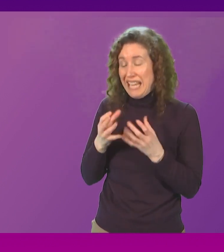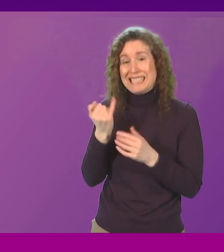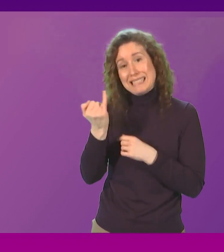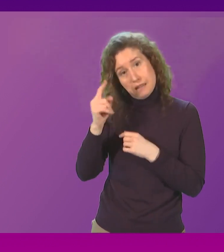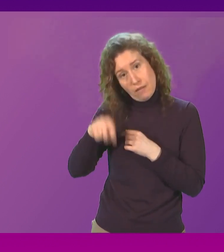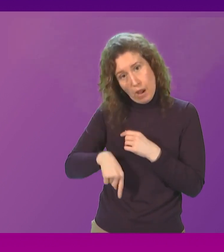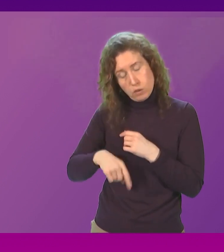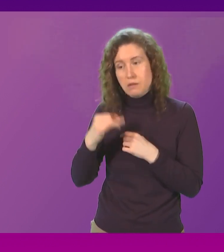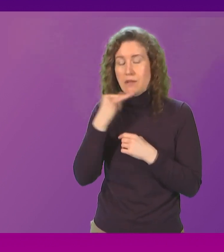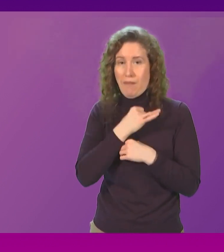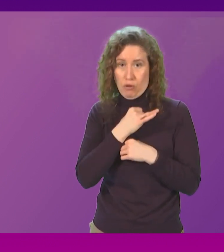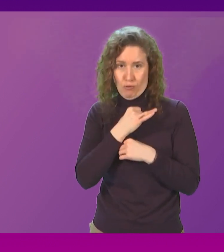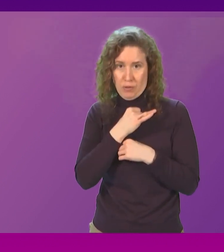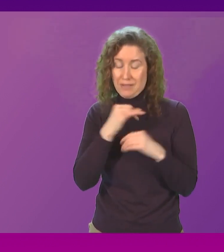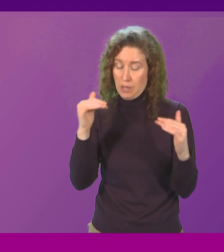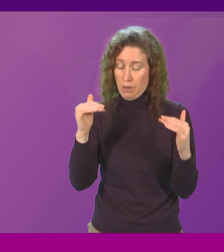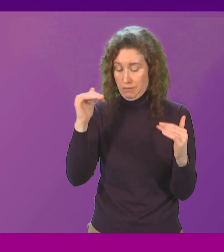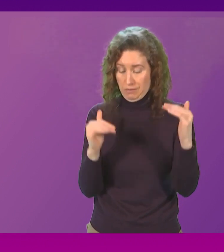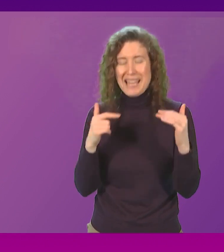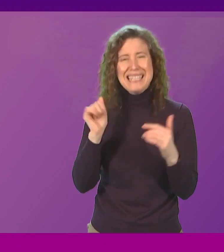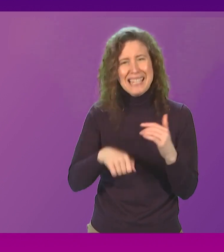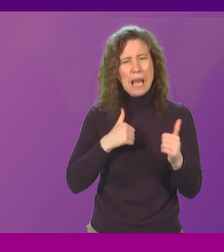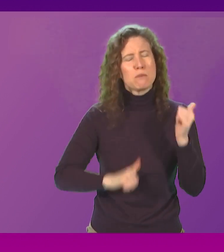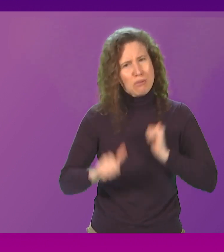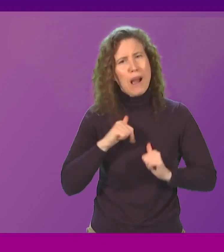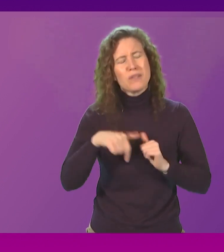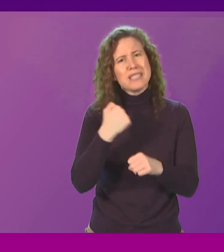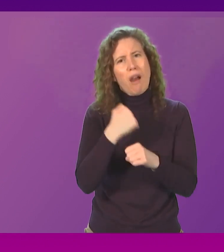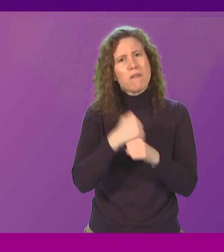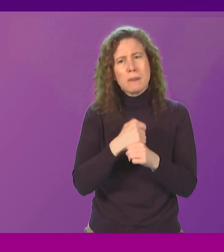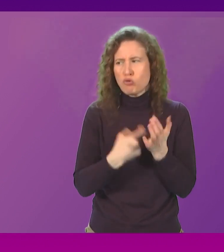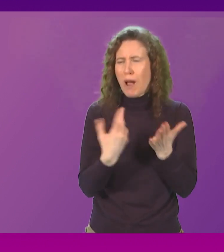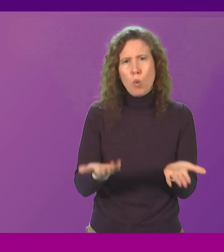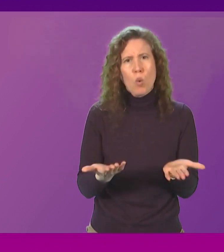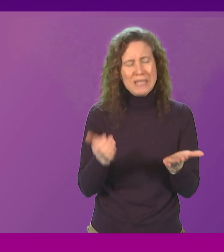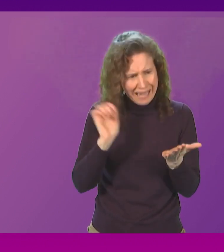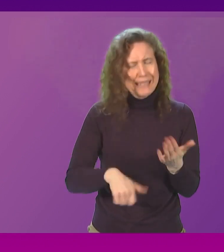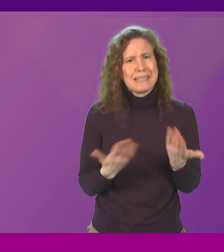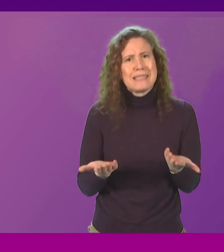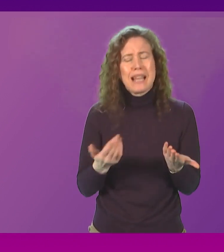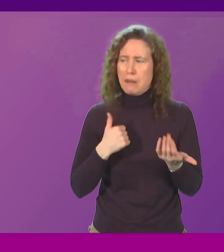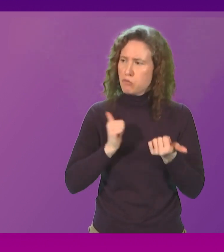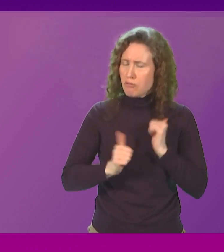Yes, I am proud of this Government’s record on education, and I really look forward to